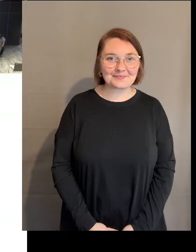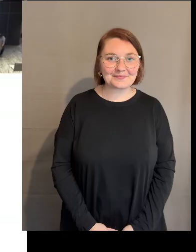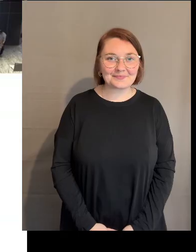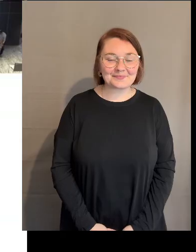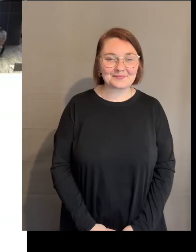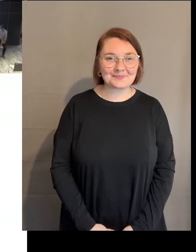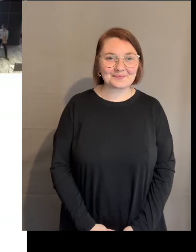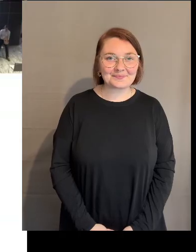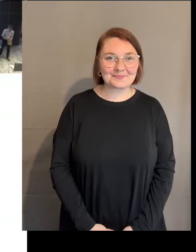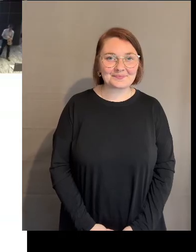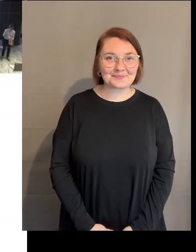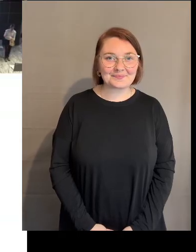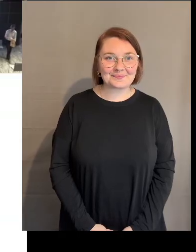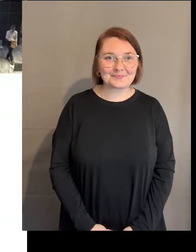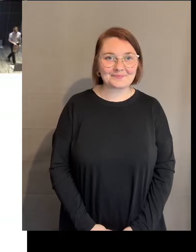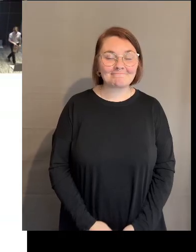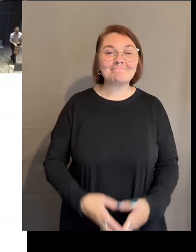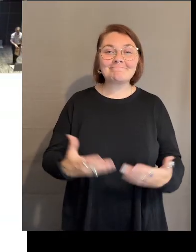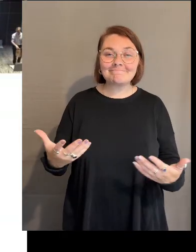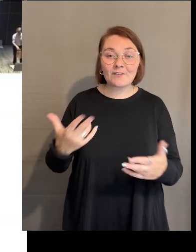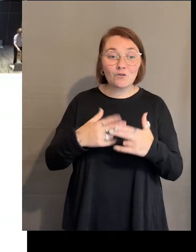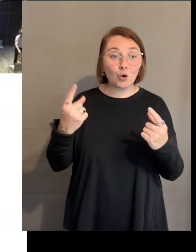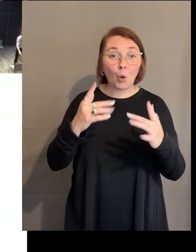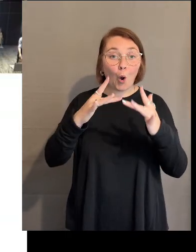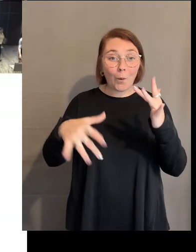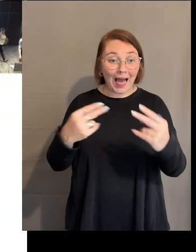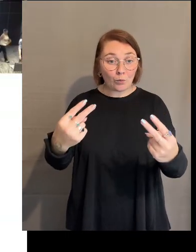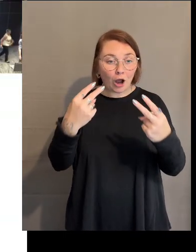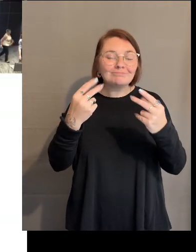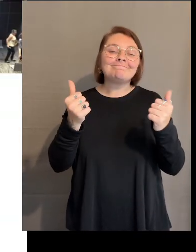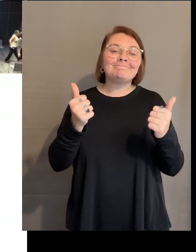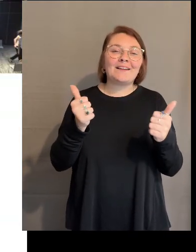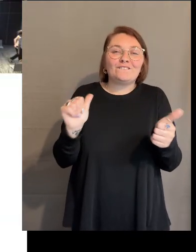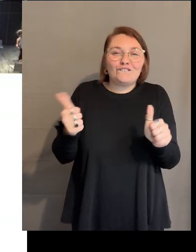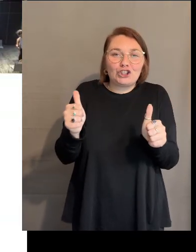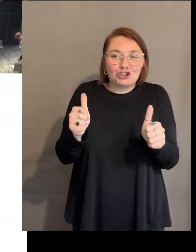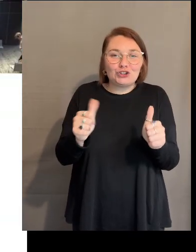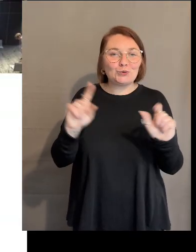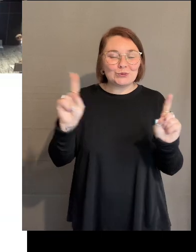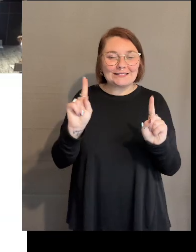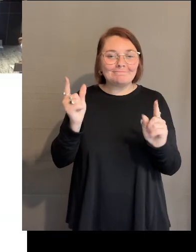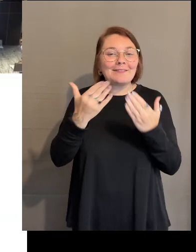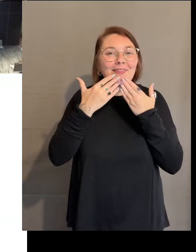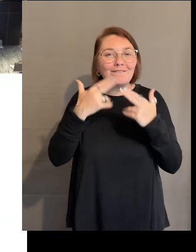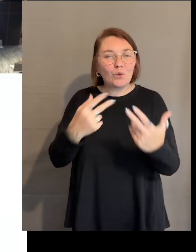So, for those people online, that brings us to the end of our session, so thanks so much for joining. Yeah.